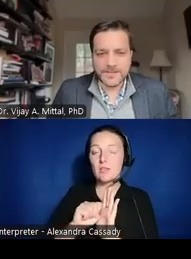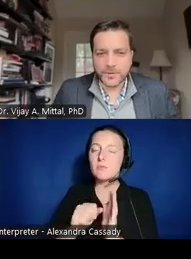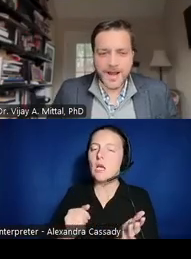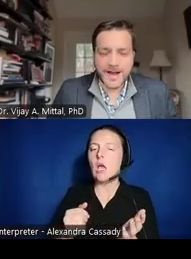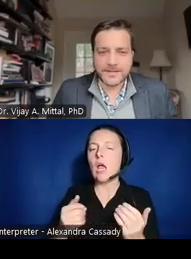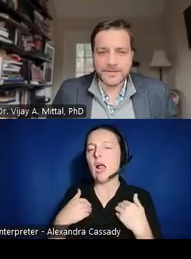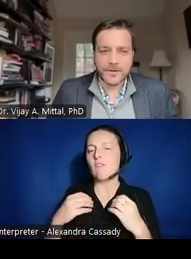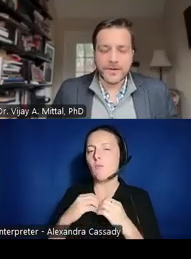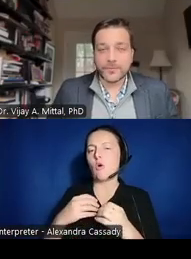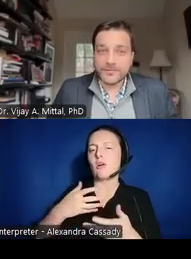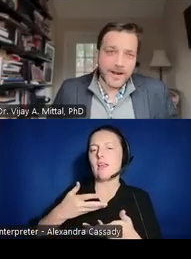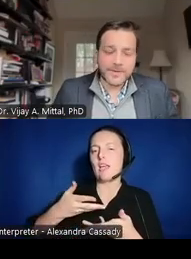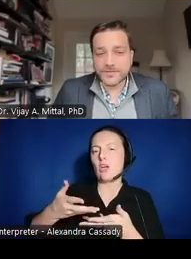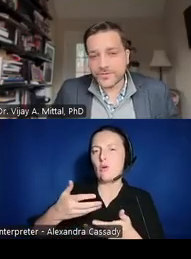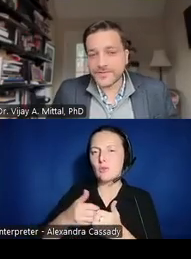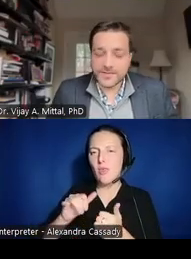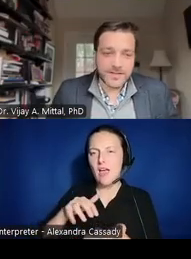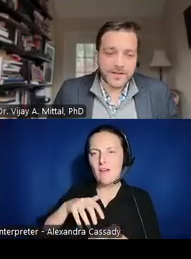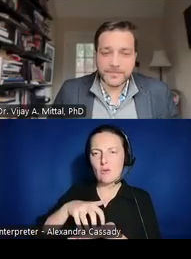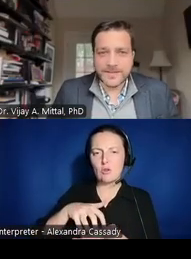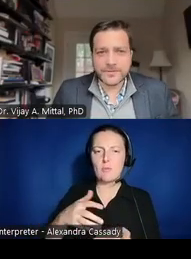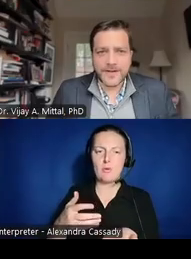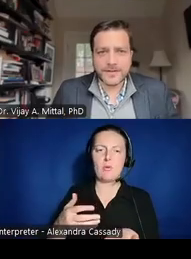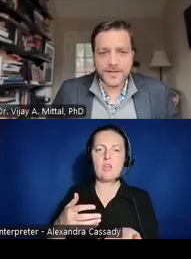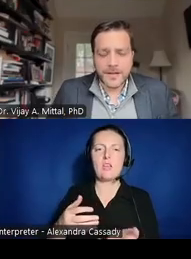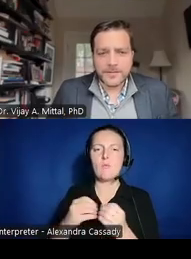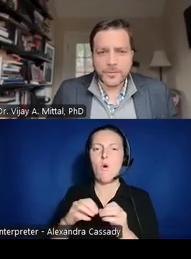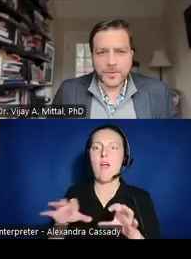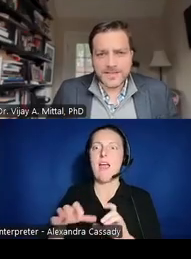much more active with environmental stressors and developmental factors that we were going